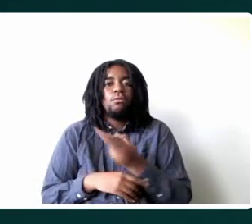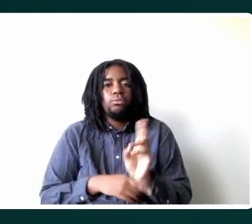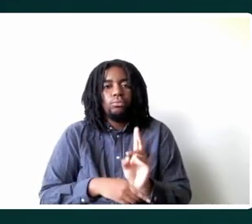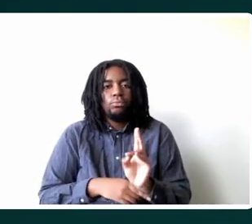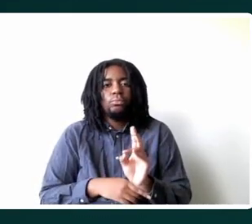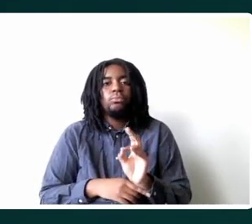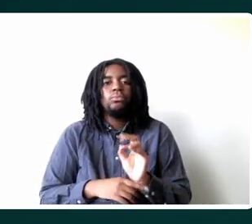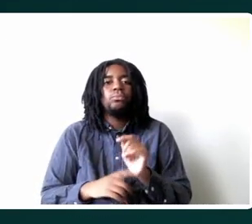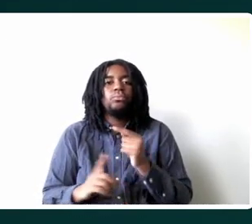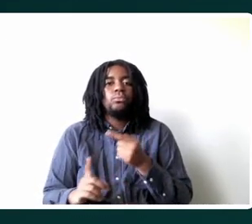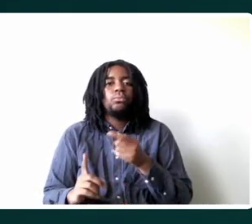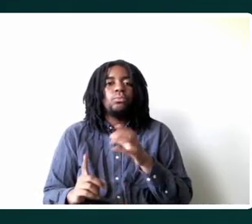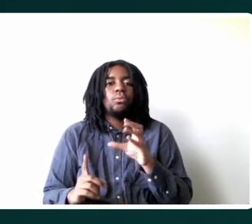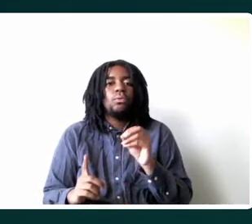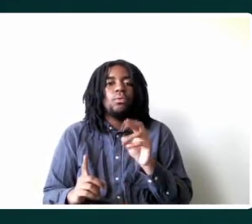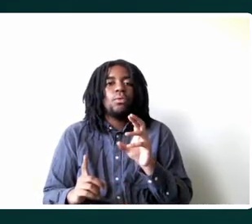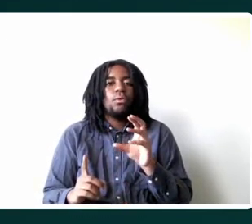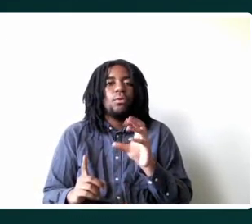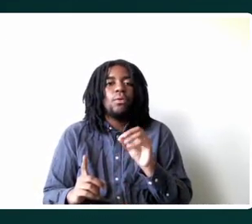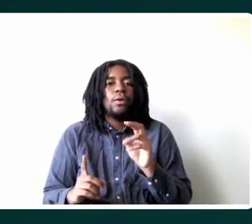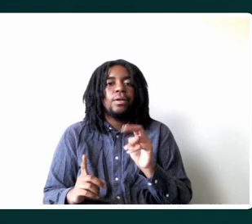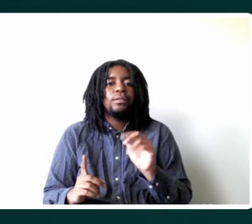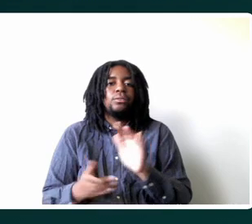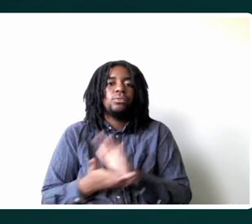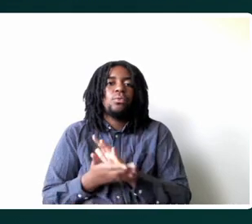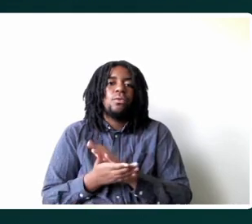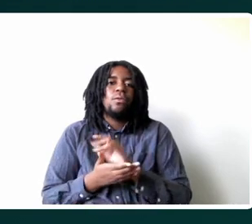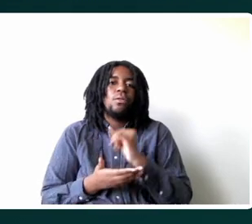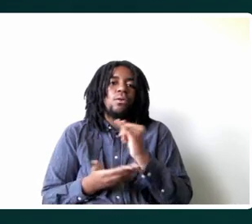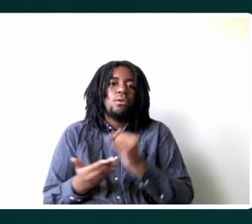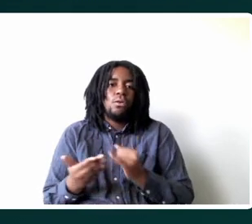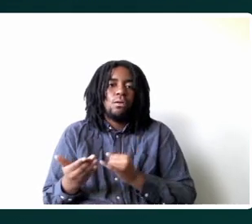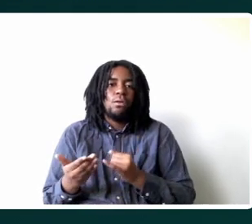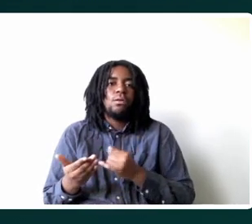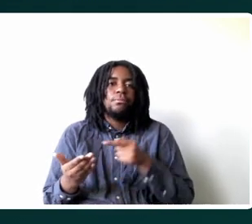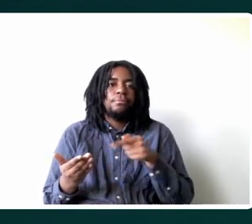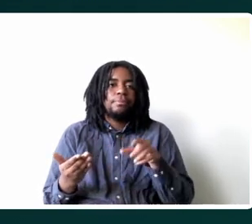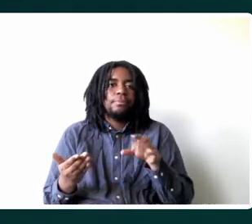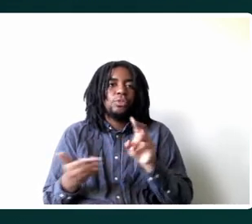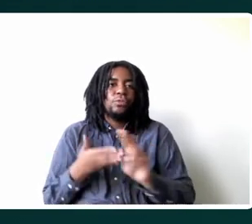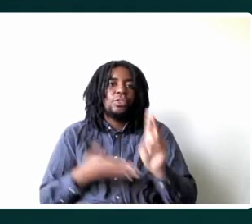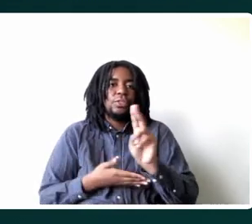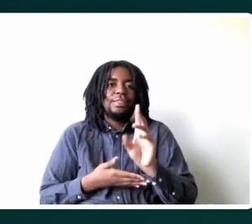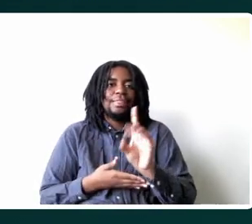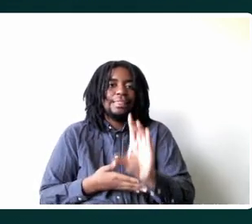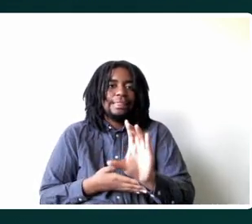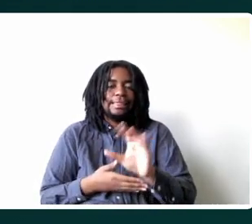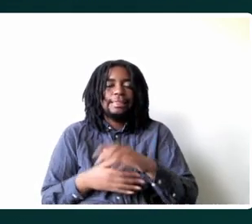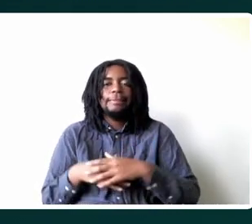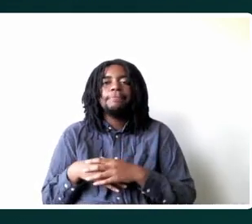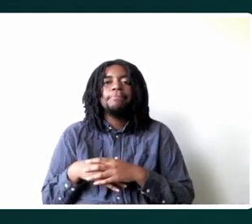University of the District of Columbia. And so, just in these three educators,